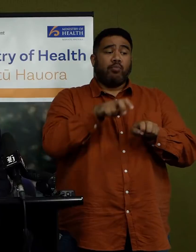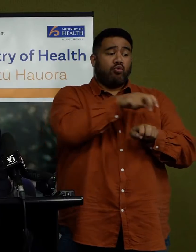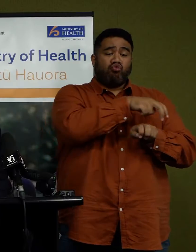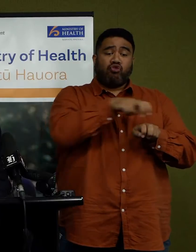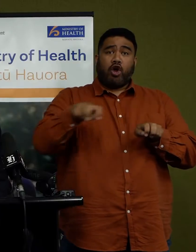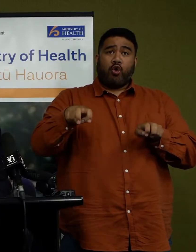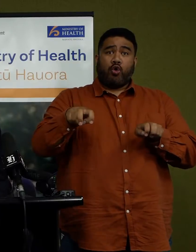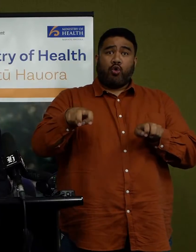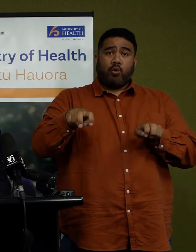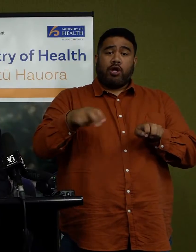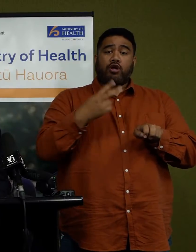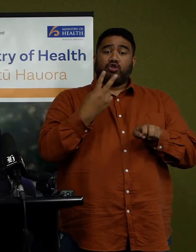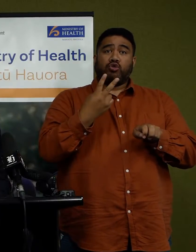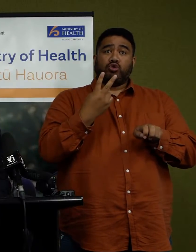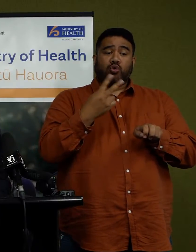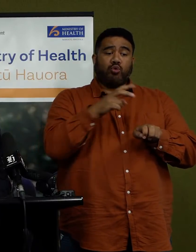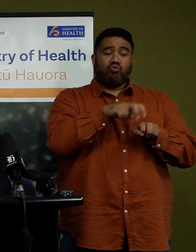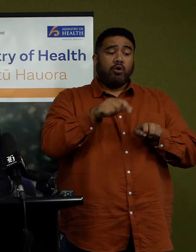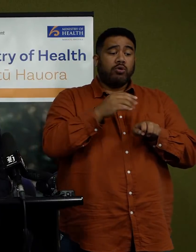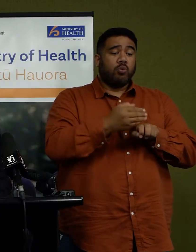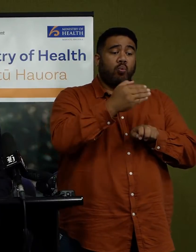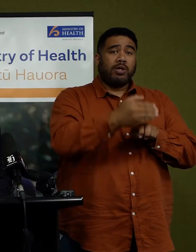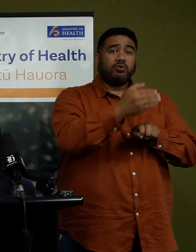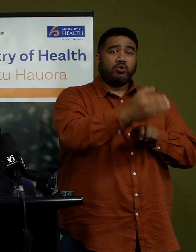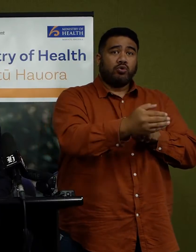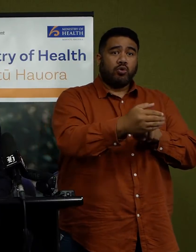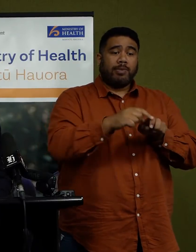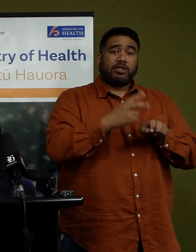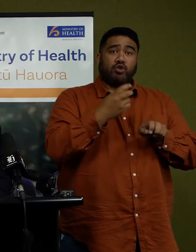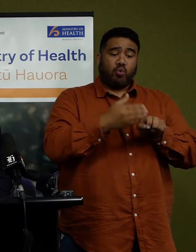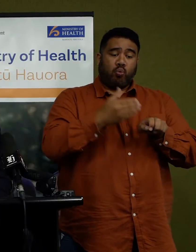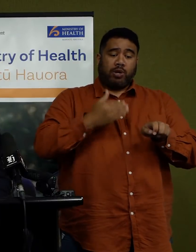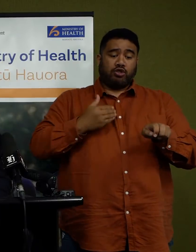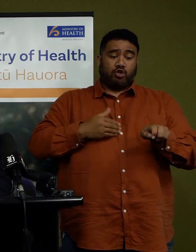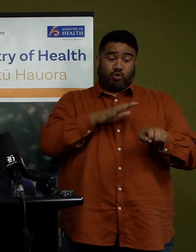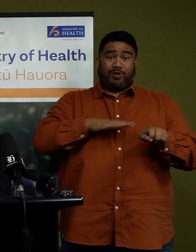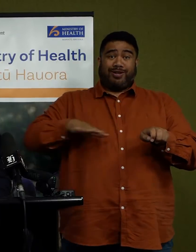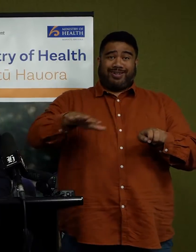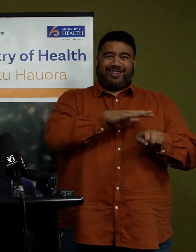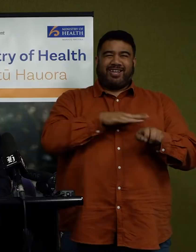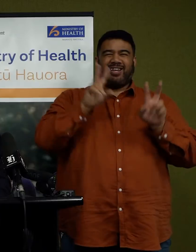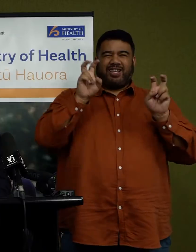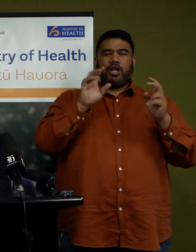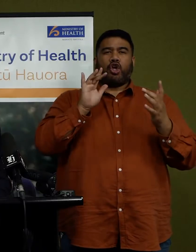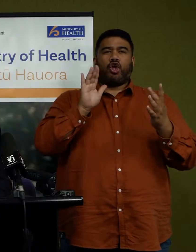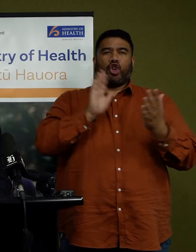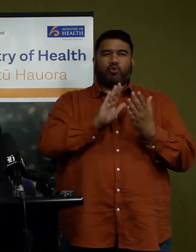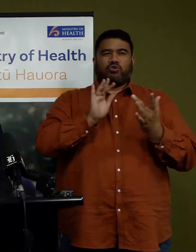in front, and two rows behind. Anyone who was on this flight and is concerned or would